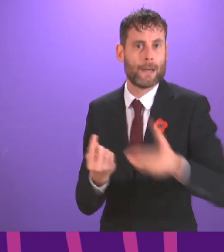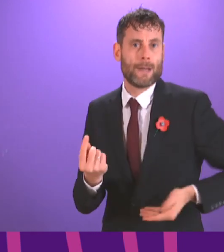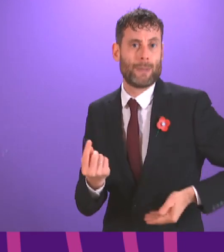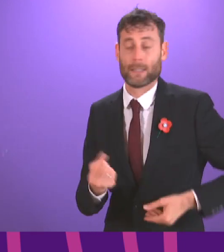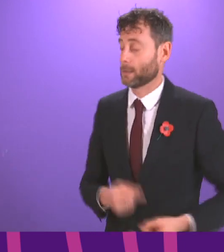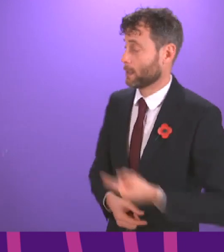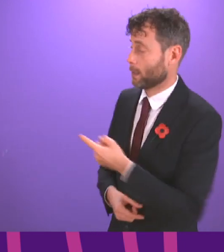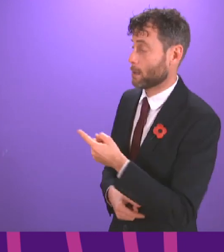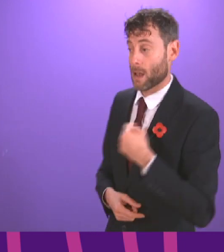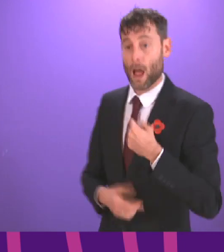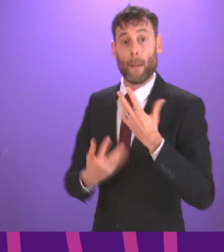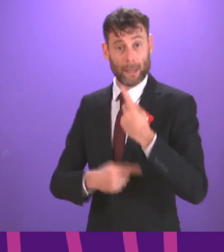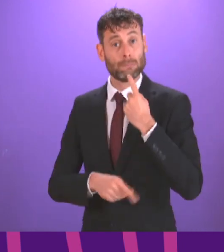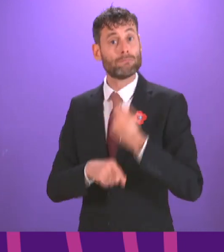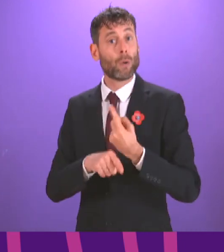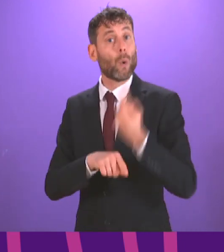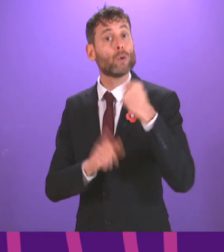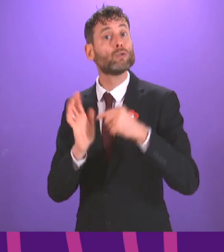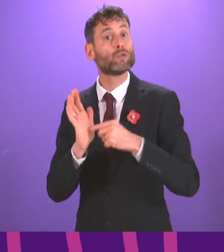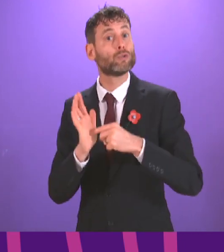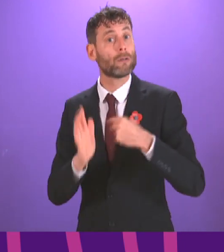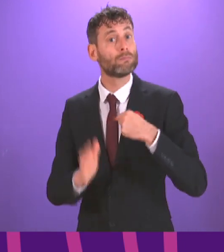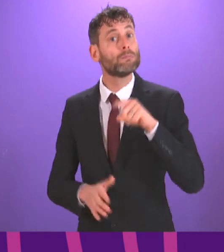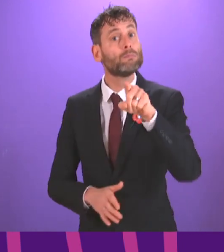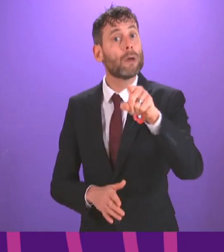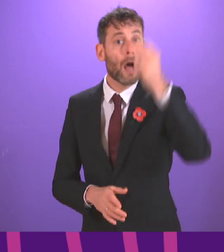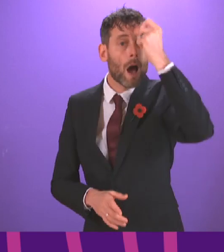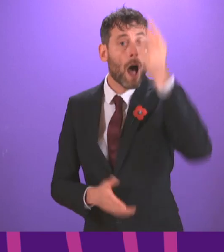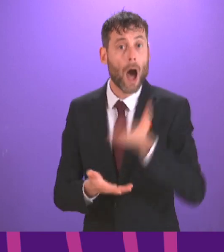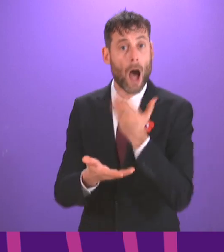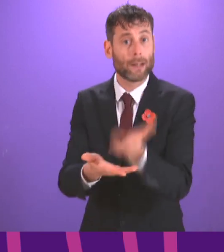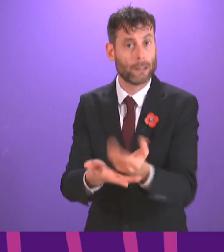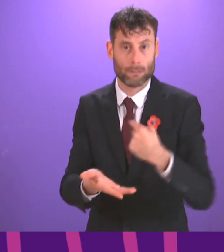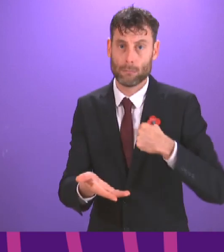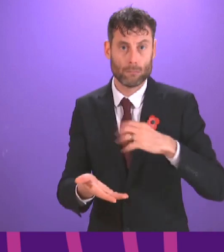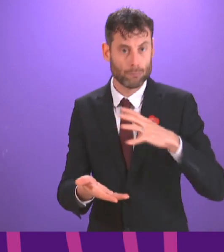would consider that proposal sympathetically; that remains the case.